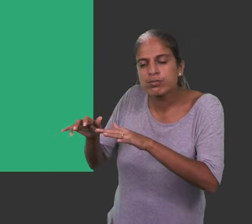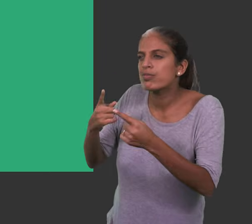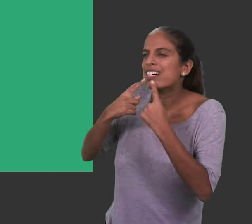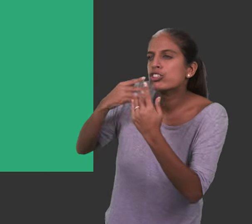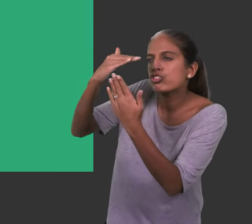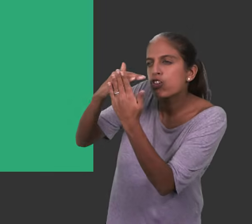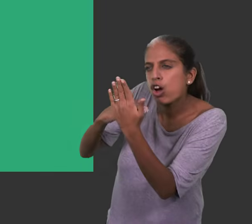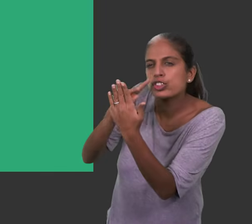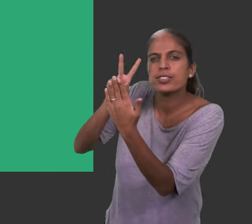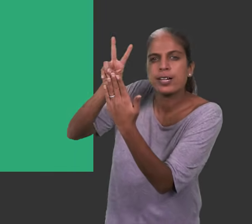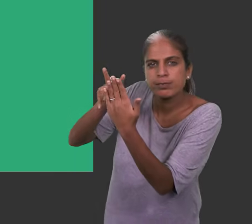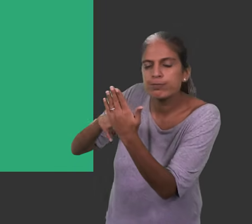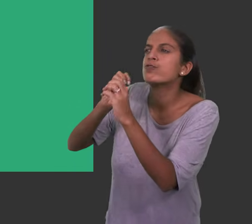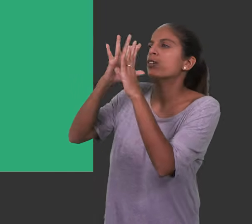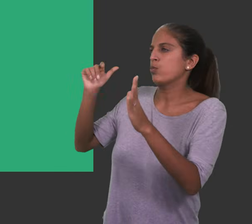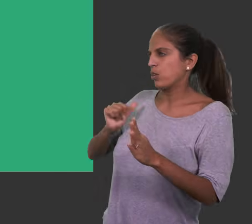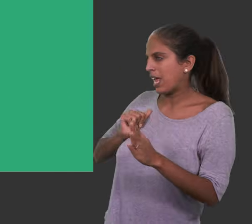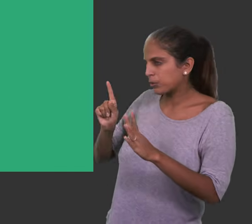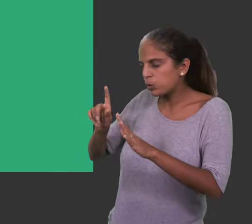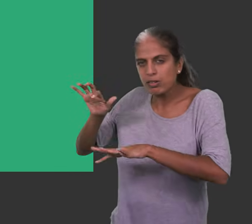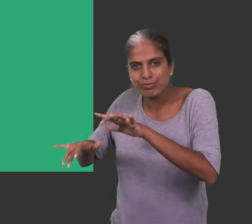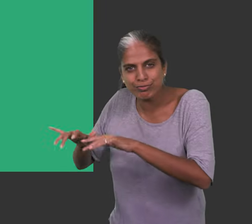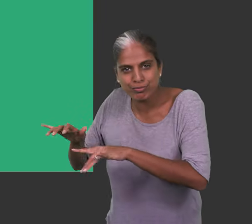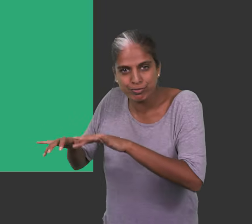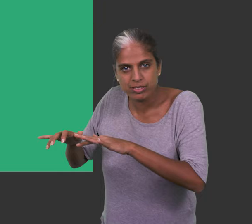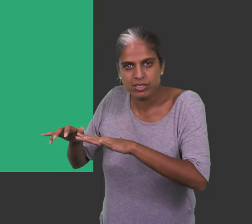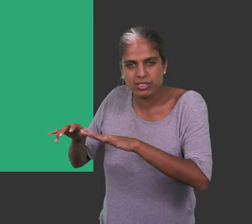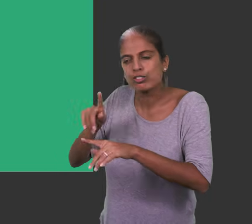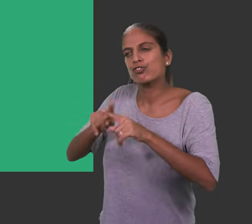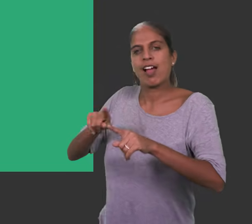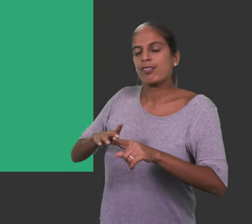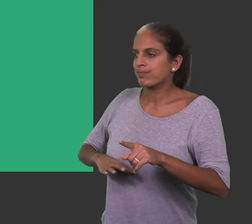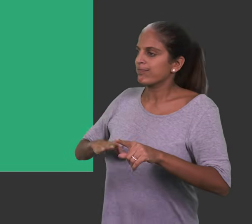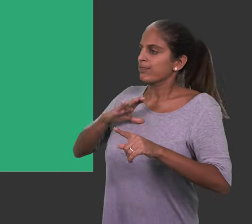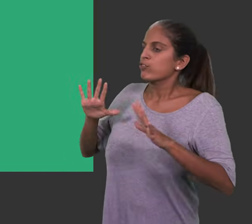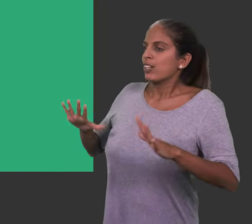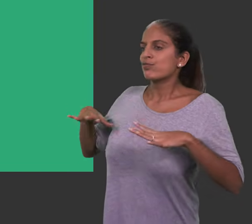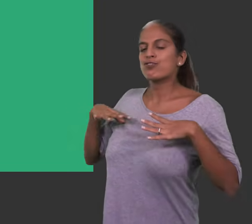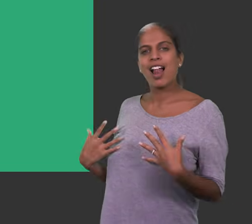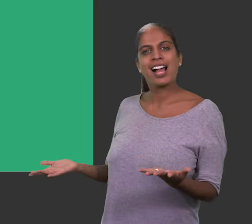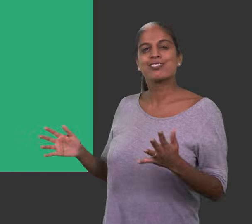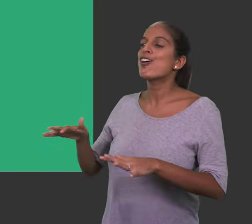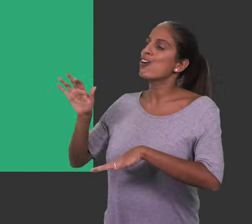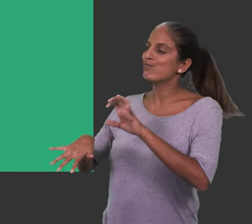Try your best to feel confident and relaxed when you take the actual test. Be yourself and answer as you feel